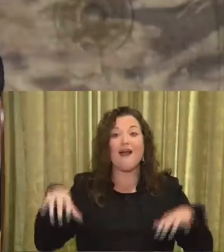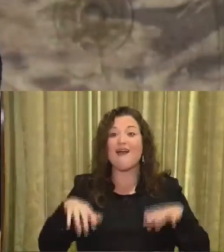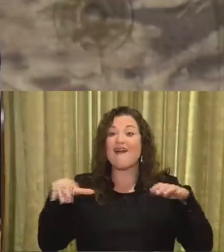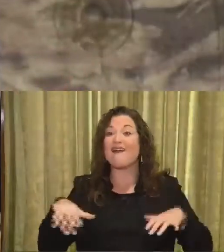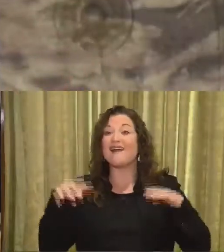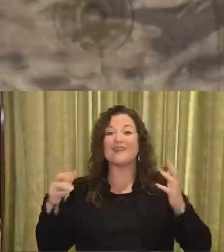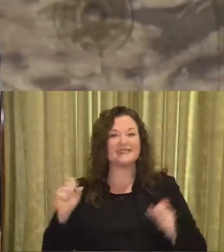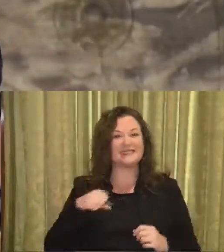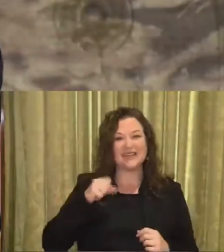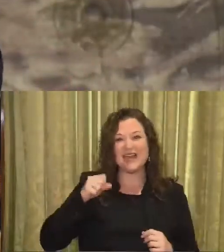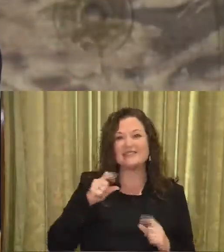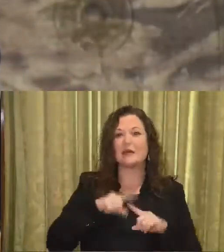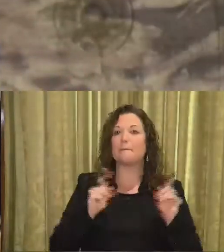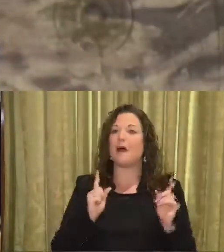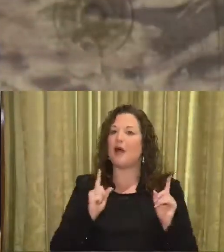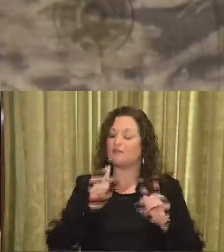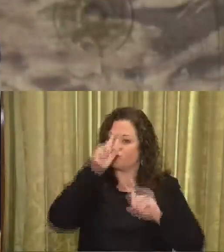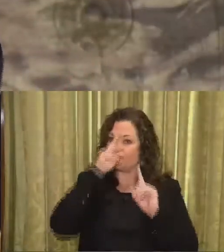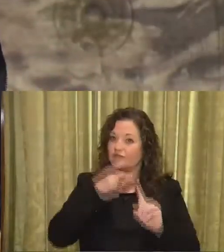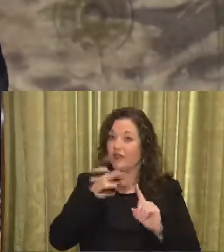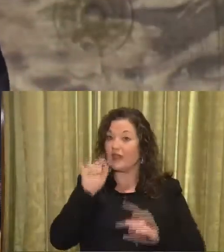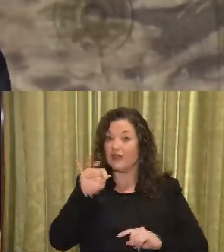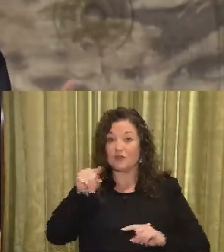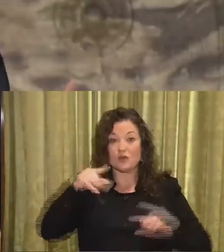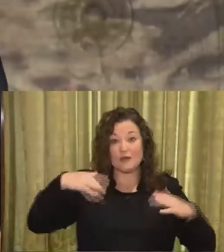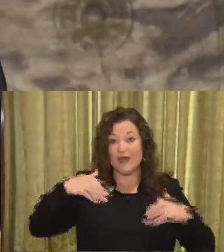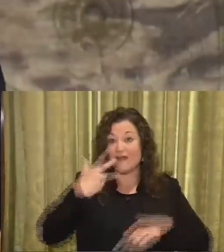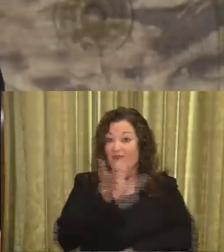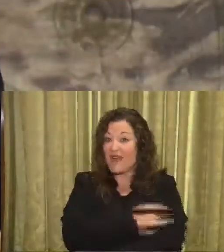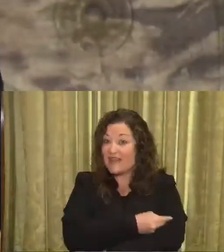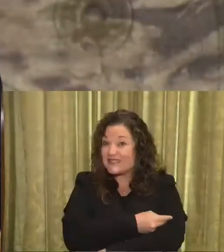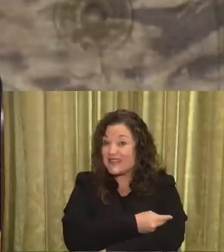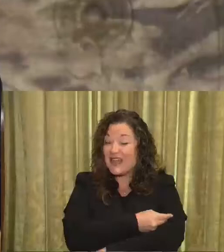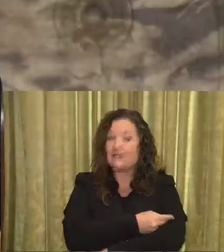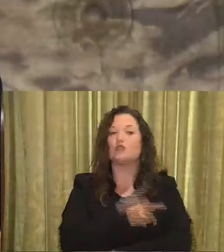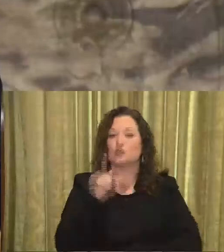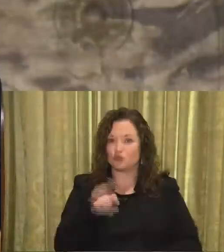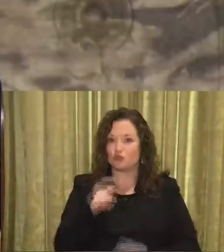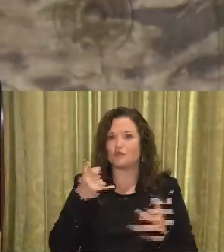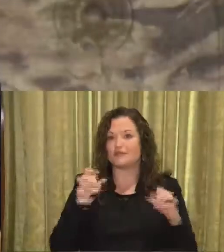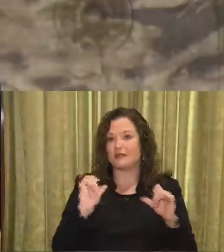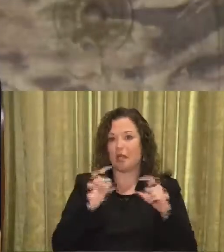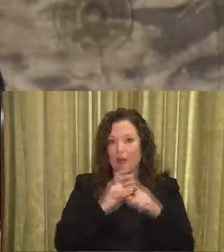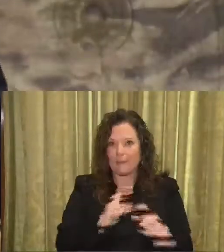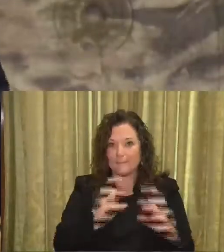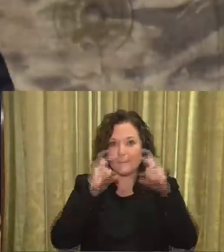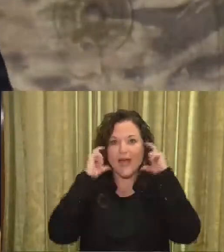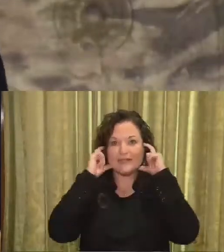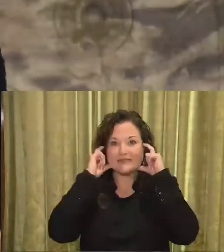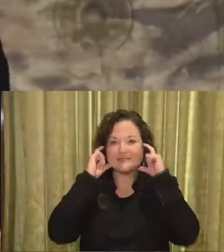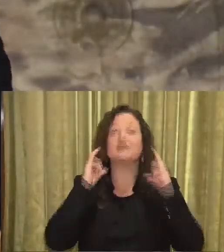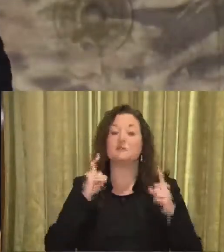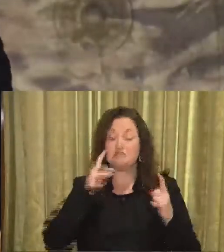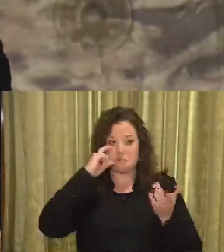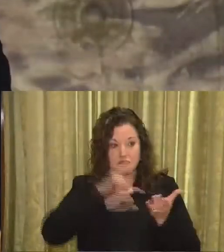But you know the message is if you're not vaccinated, you still should wear a mask and we did see some of that.